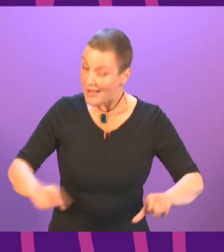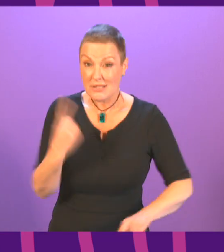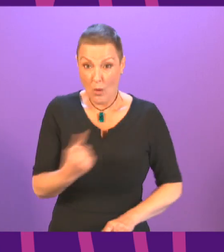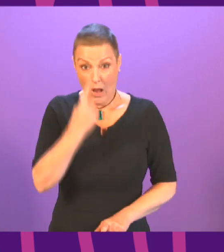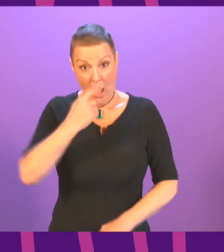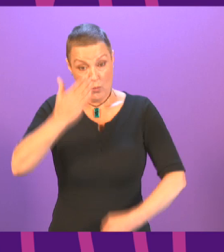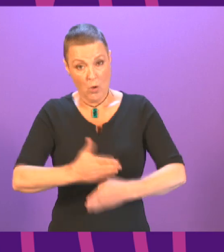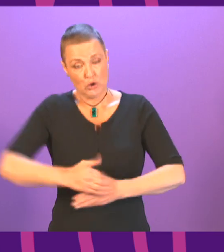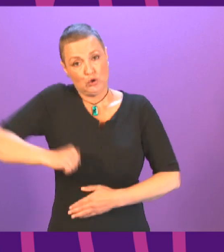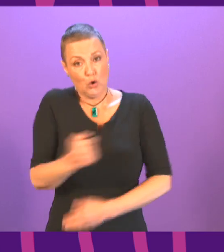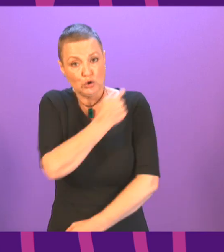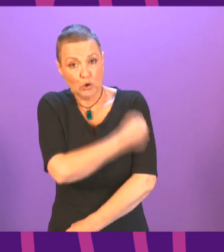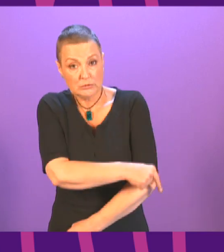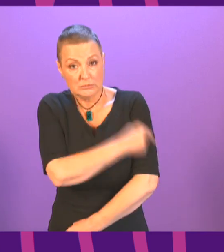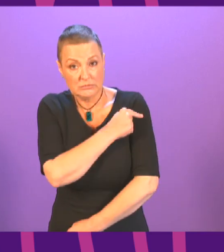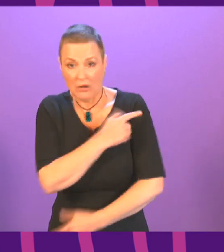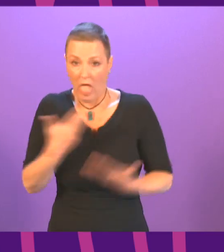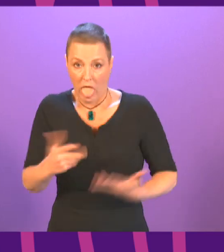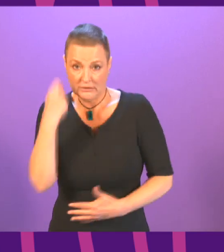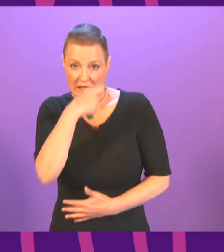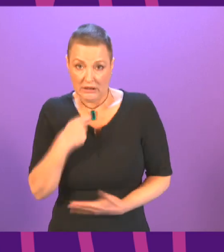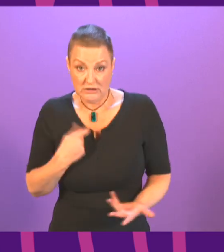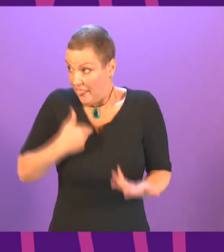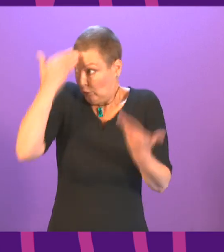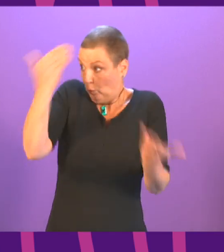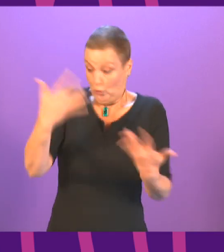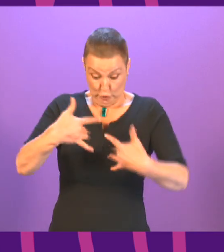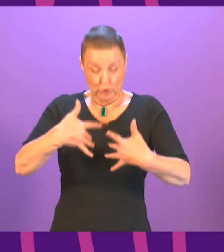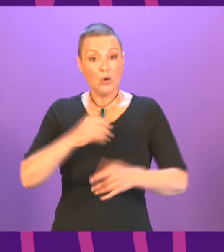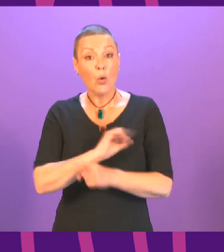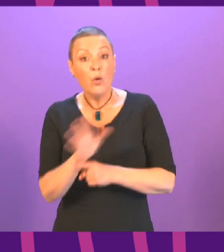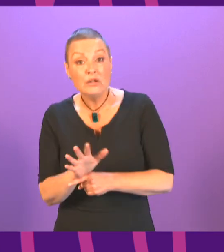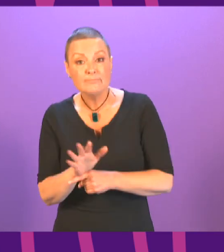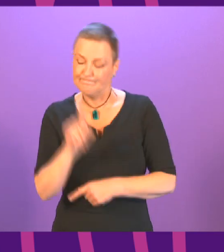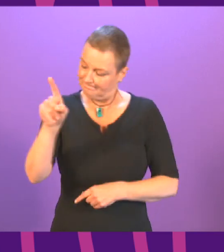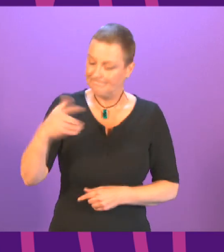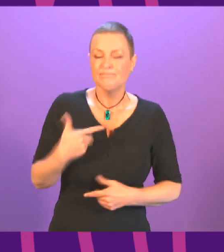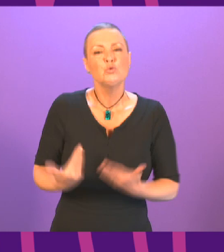hospital with Covid and not even know it. The nosocomial review group has approved a